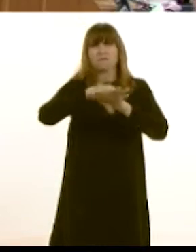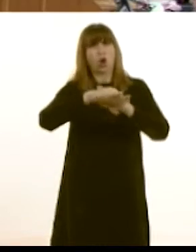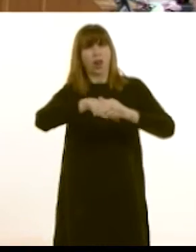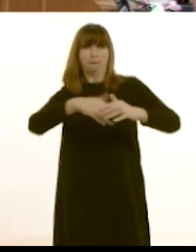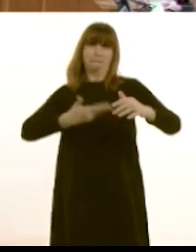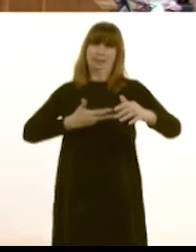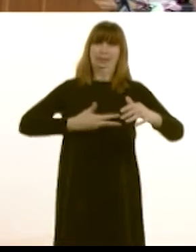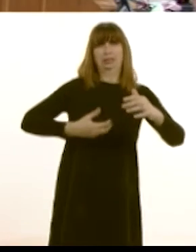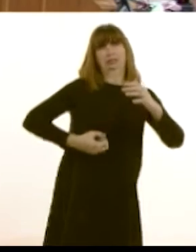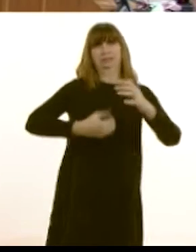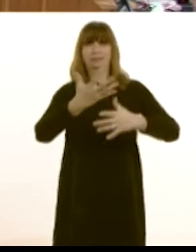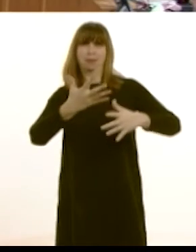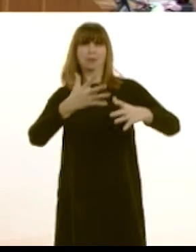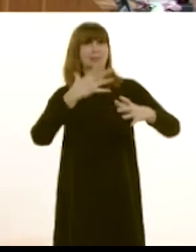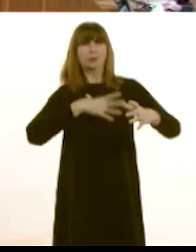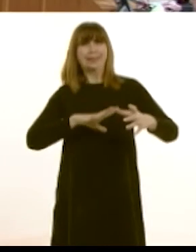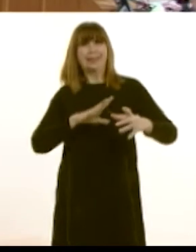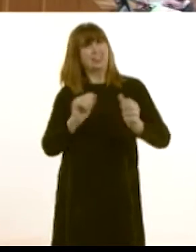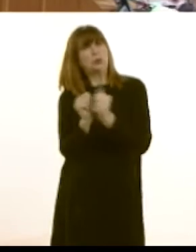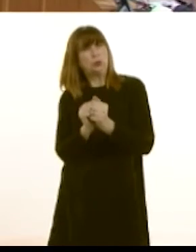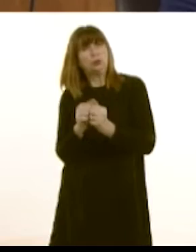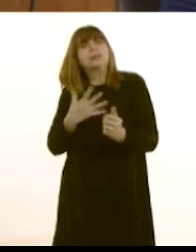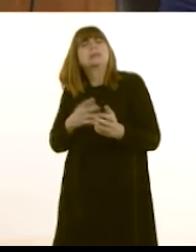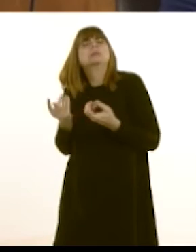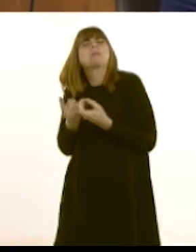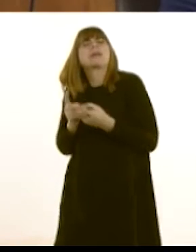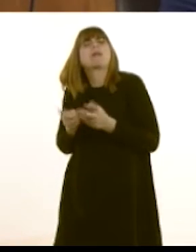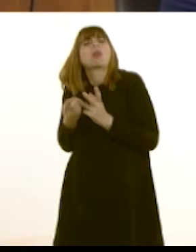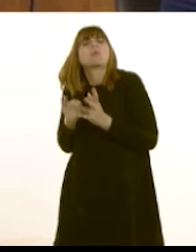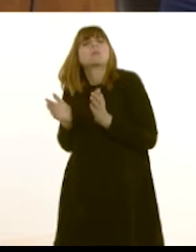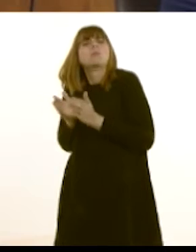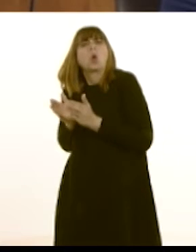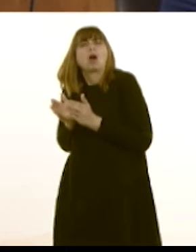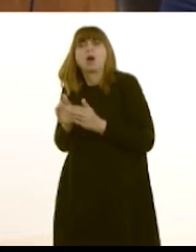Carwyn Jones: BIDs, of course, are important for some town centres.